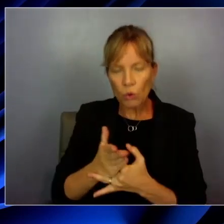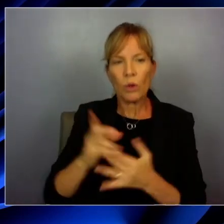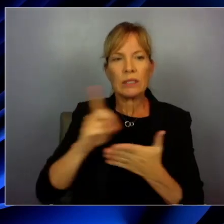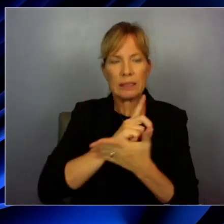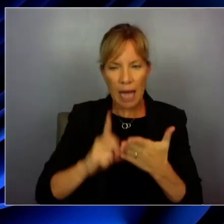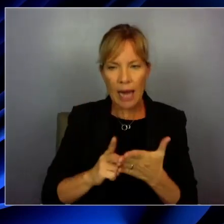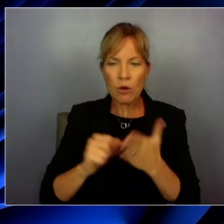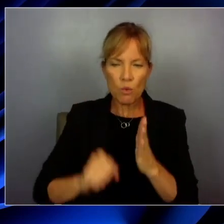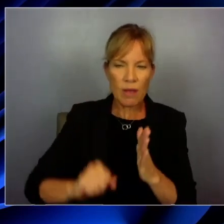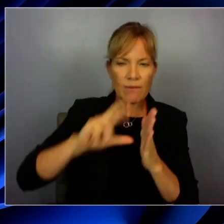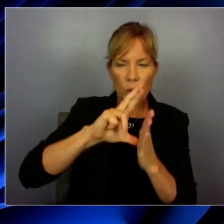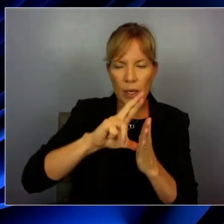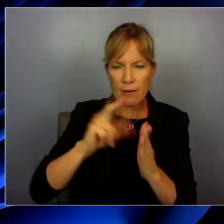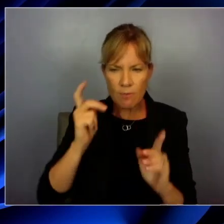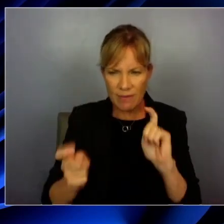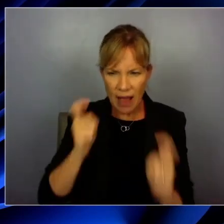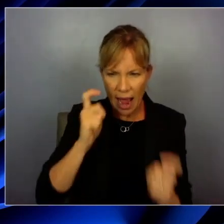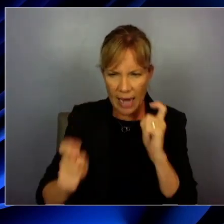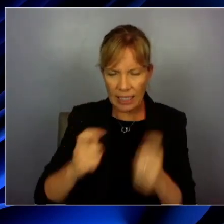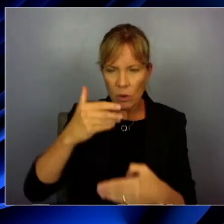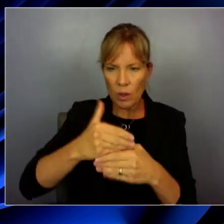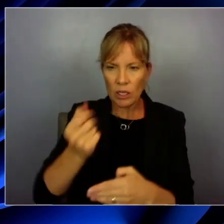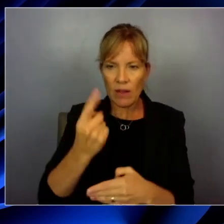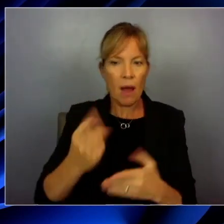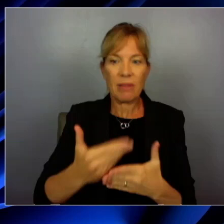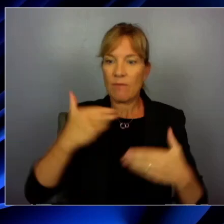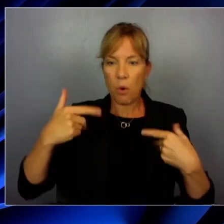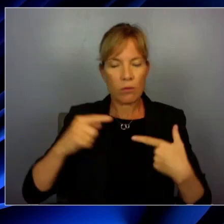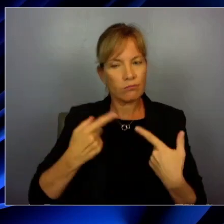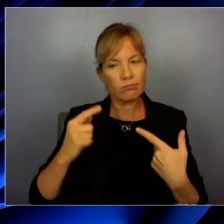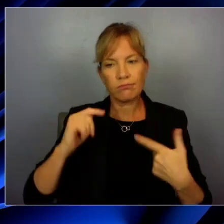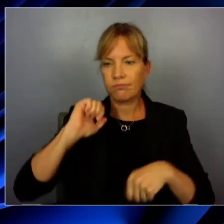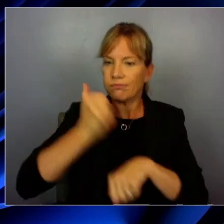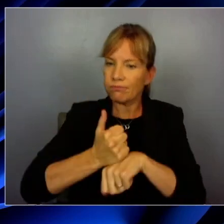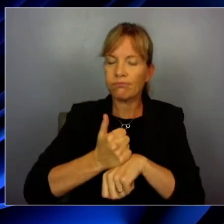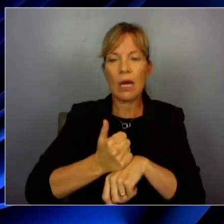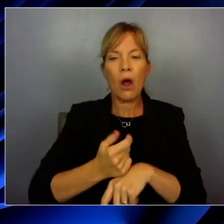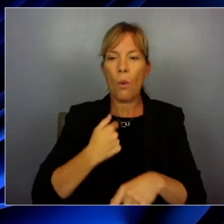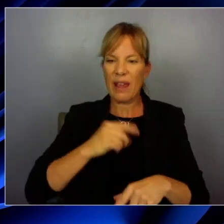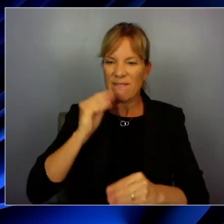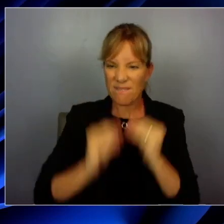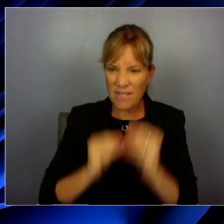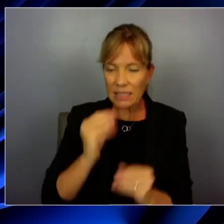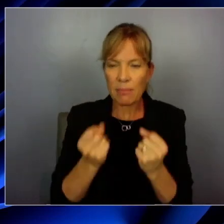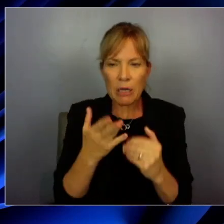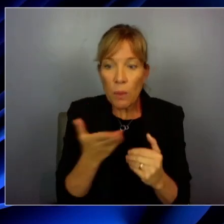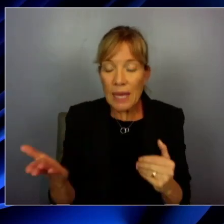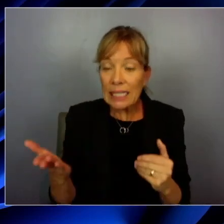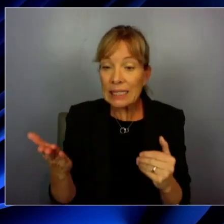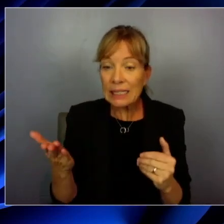and refining Windows 11 before it shipped, we were able to fix a lot of those things that in years past.